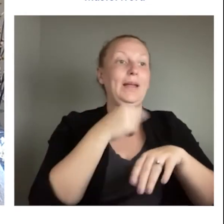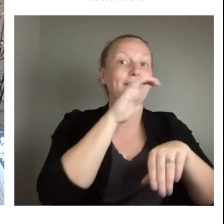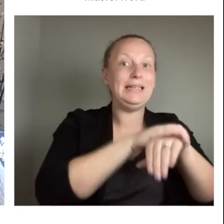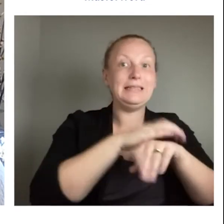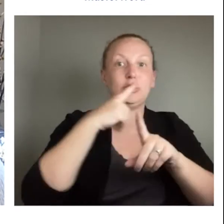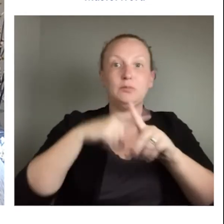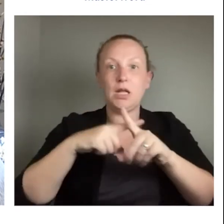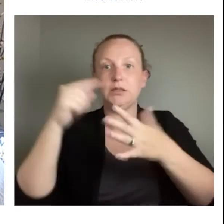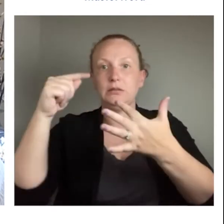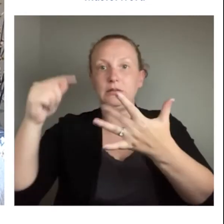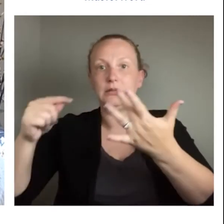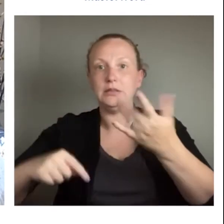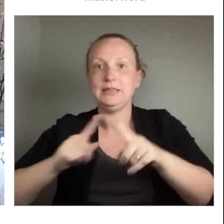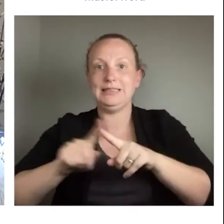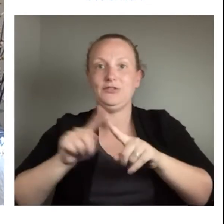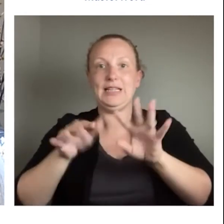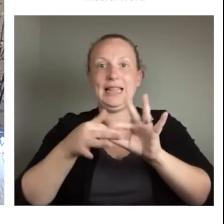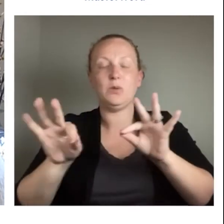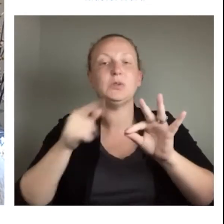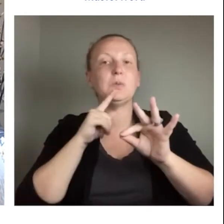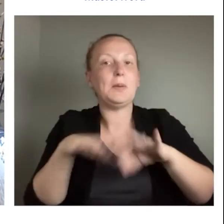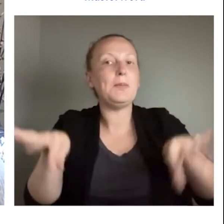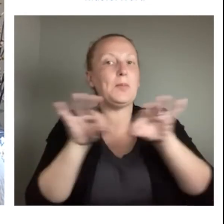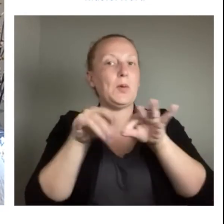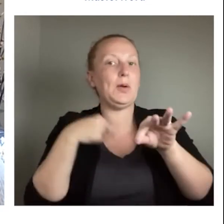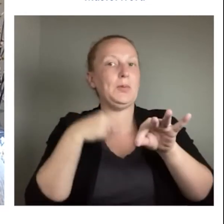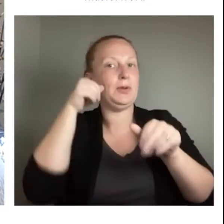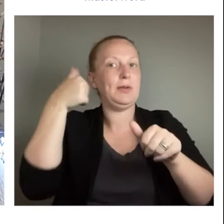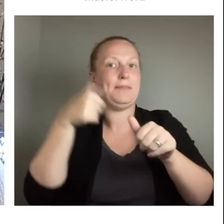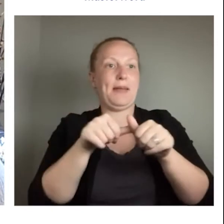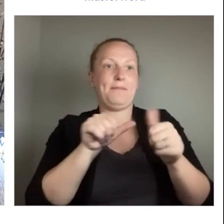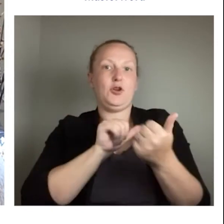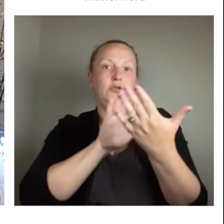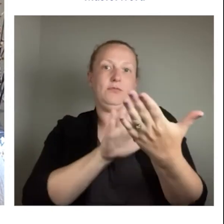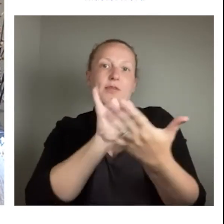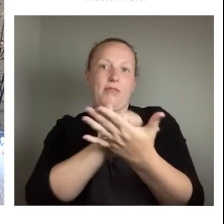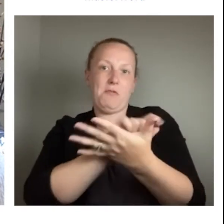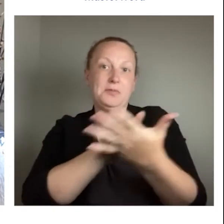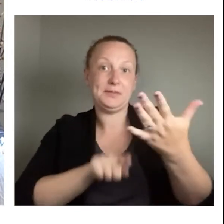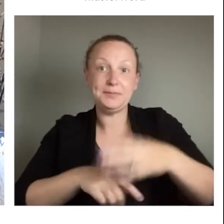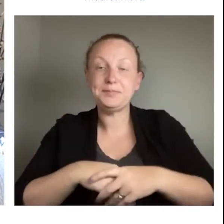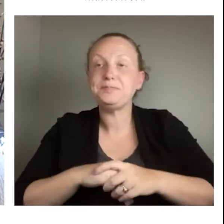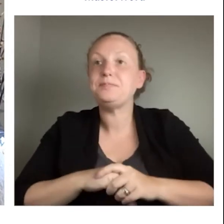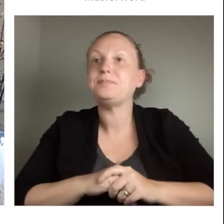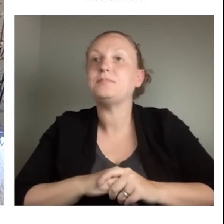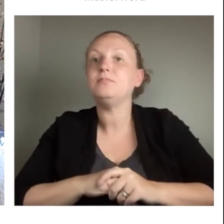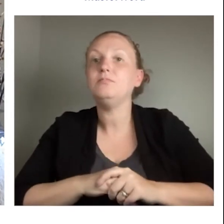And, um, what are the next steps for those who you know, obviously it's very important